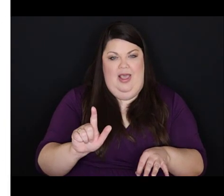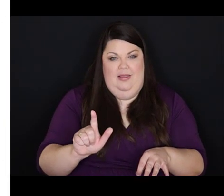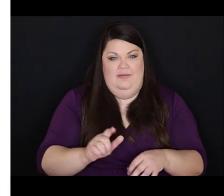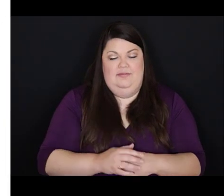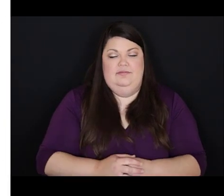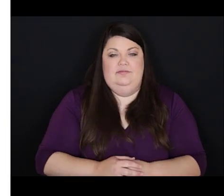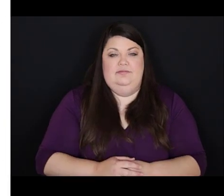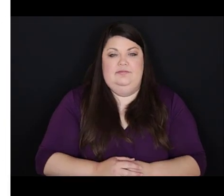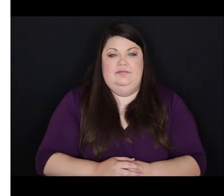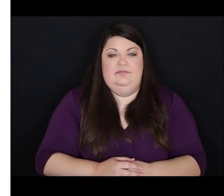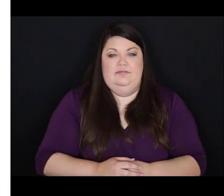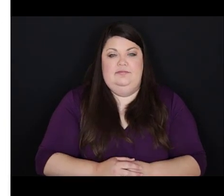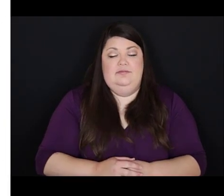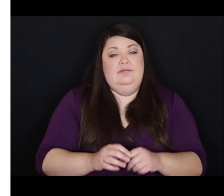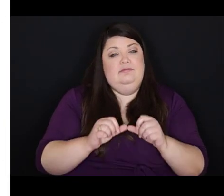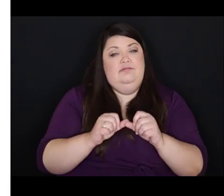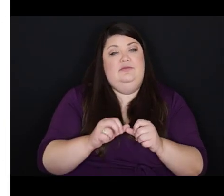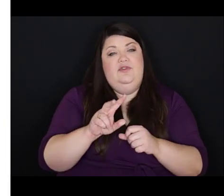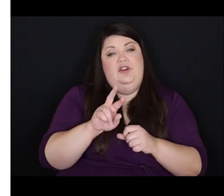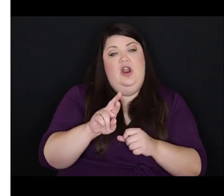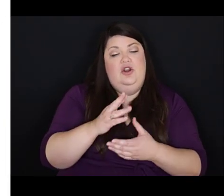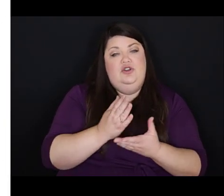Continuing the VR Services Portion of the State Plan,